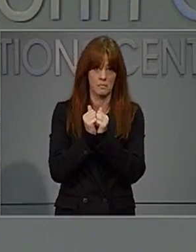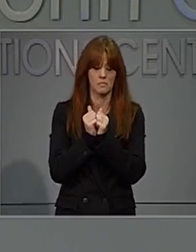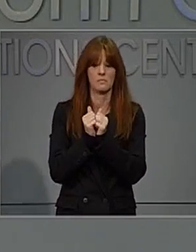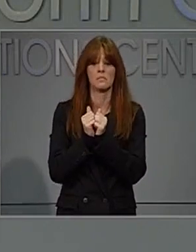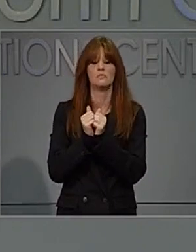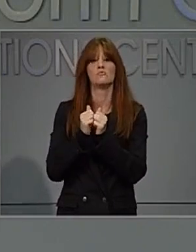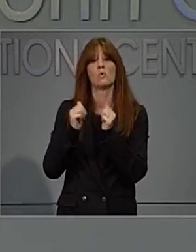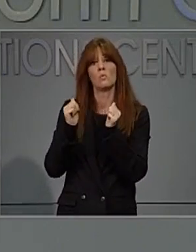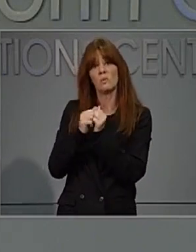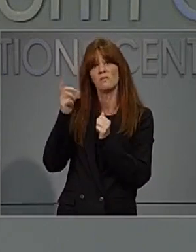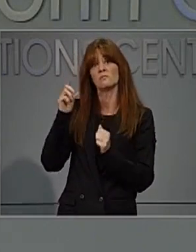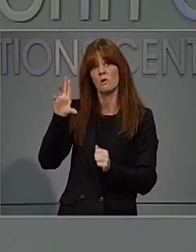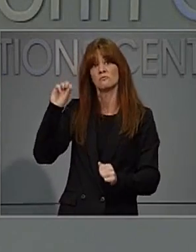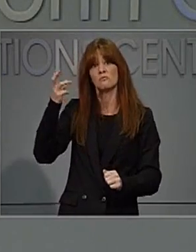PHYSICALLY TOGETHER OFTEN, WE